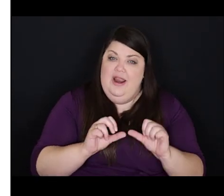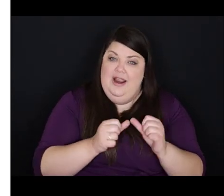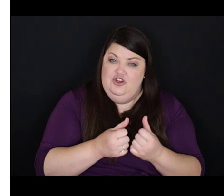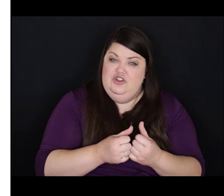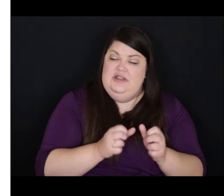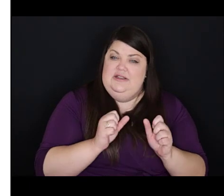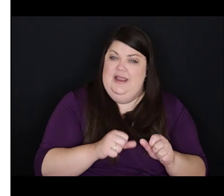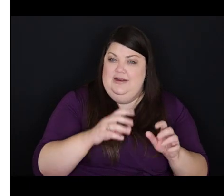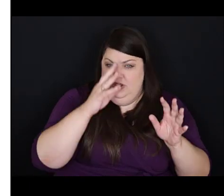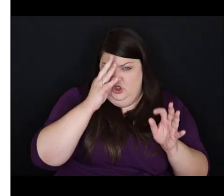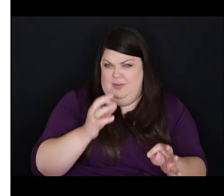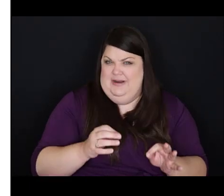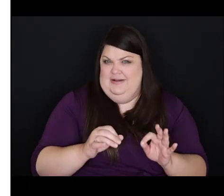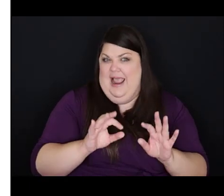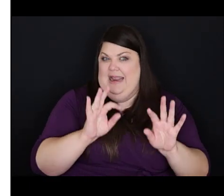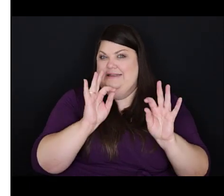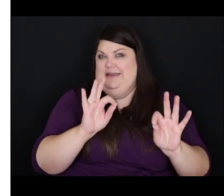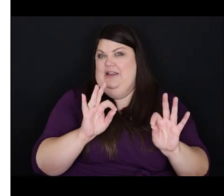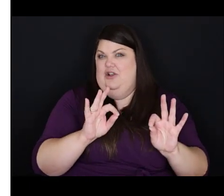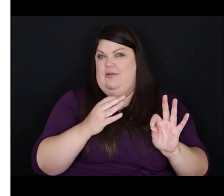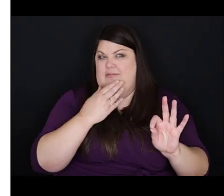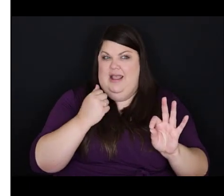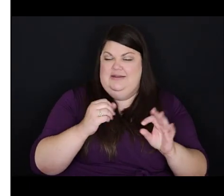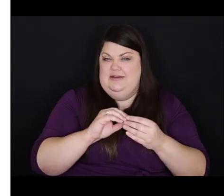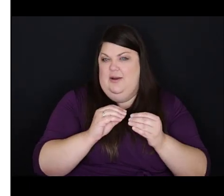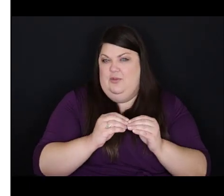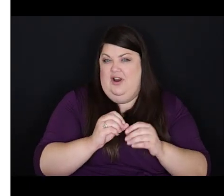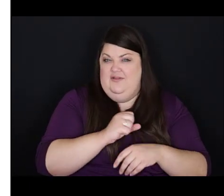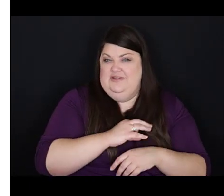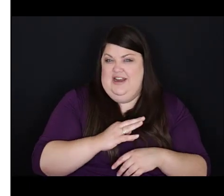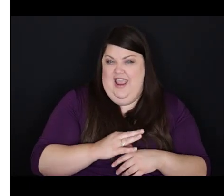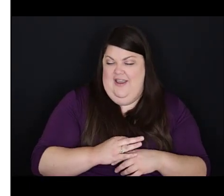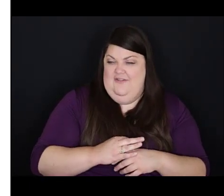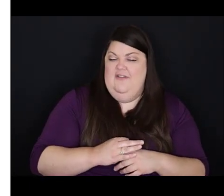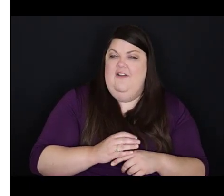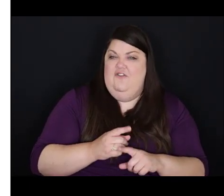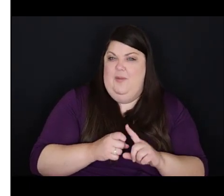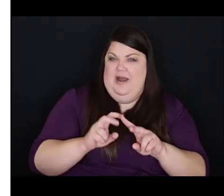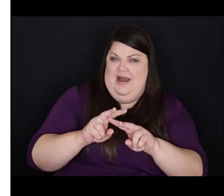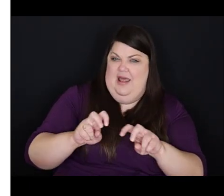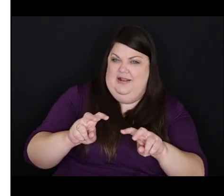the ideal number of staff currently needed by an analysis of the current number of consumers